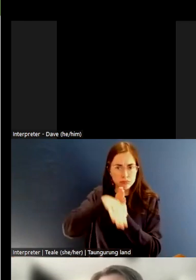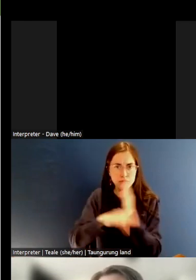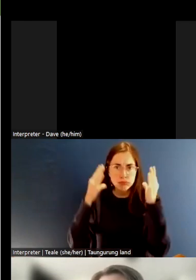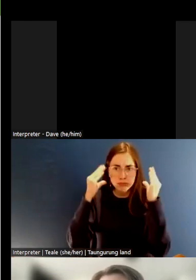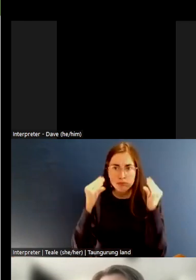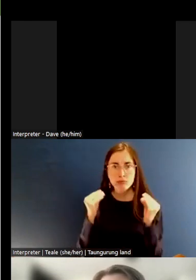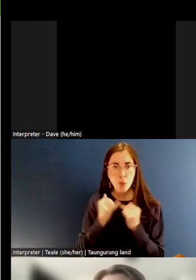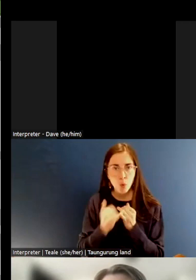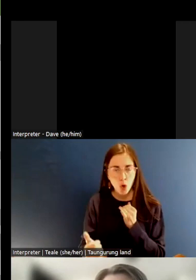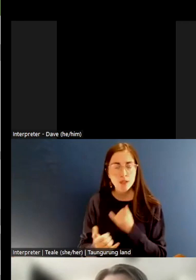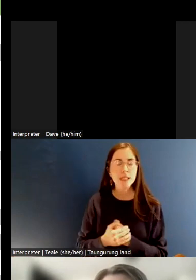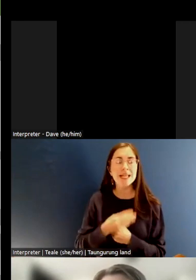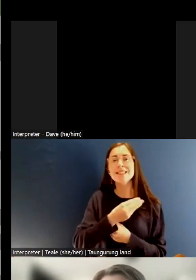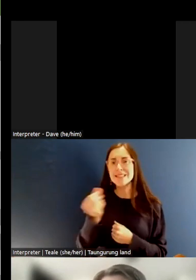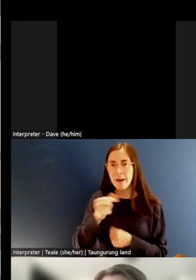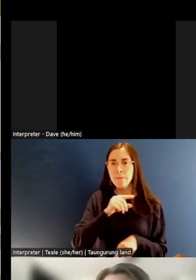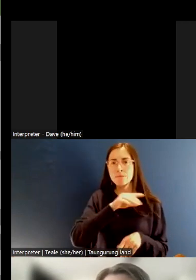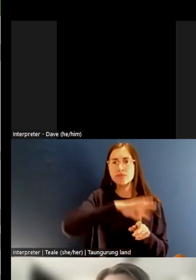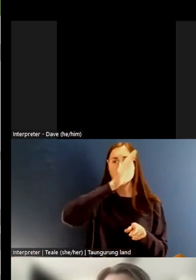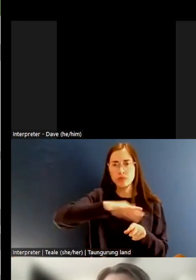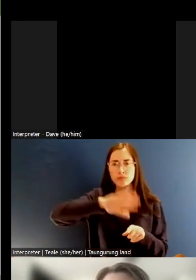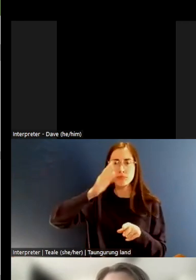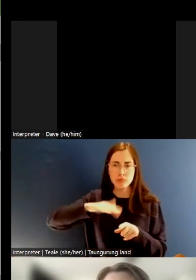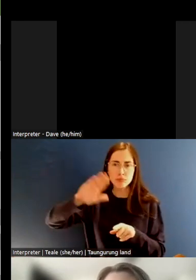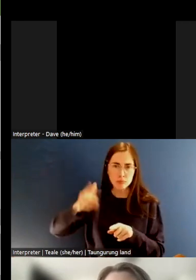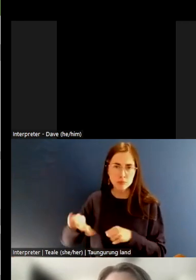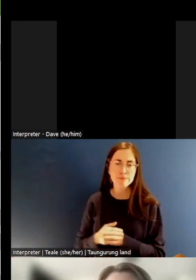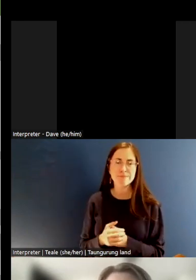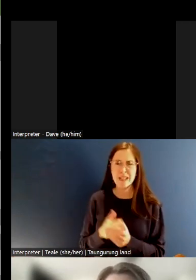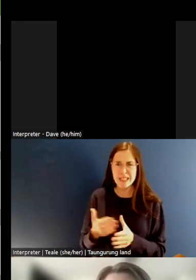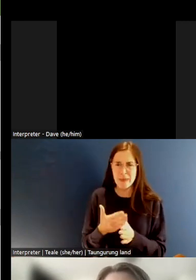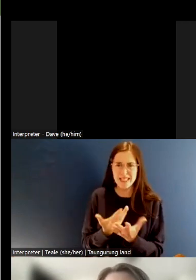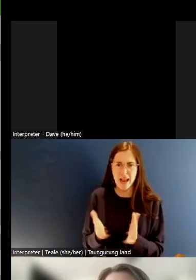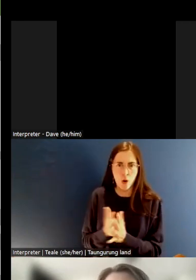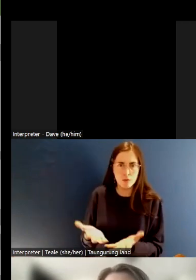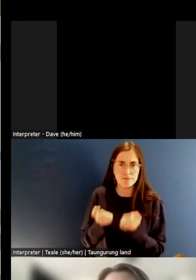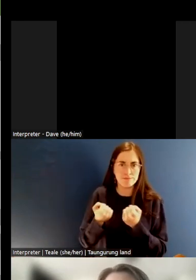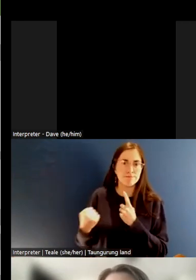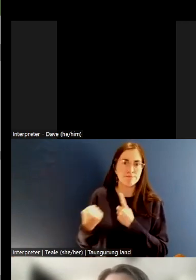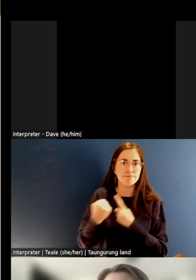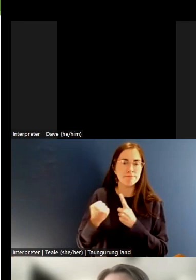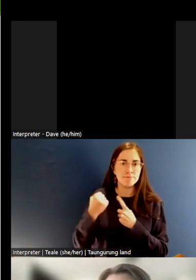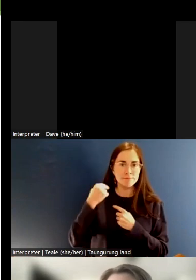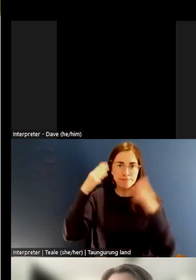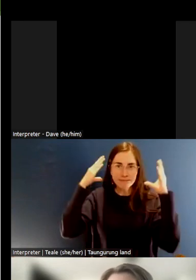And looking at it by inheritance pattern there, so majority was stable and the homozygous were mostly stable.